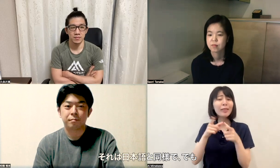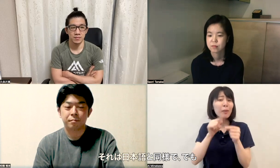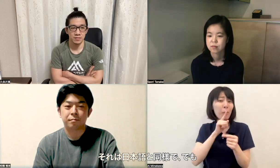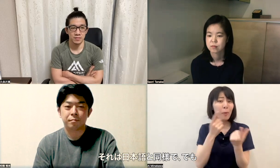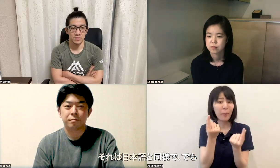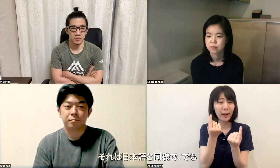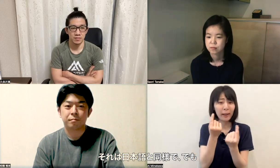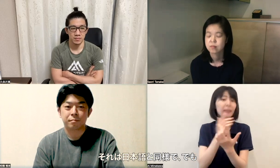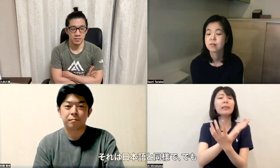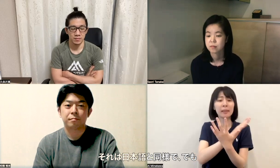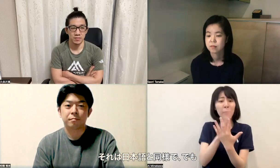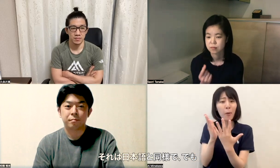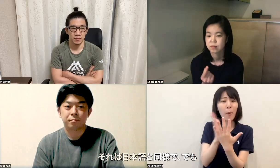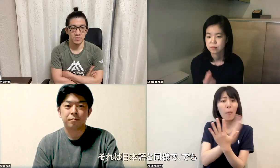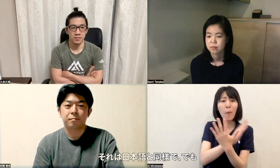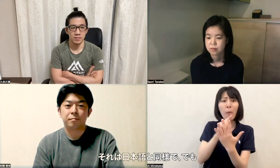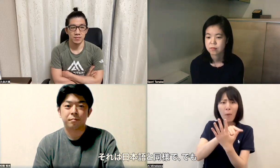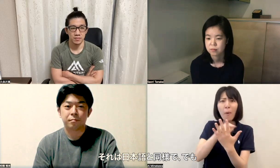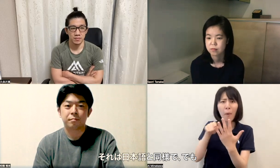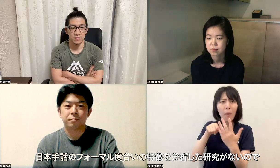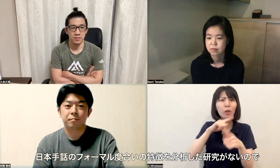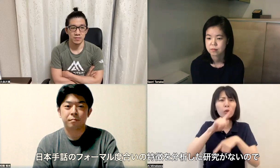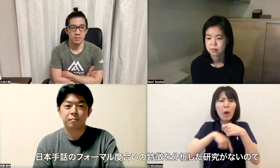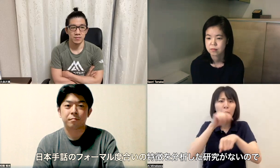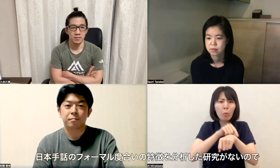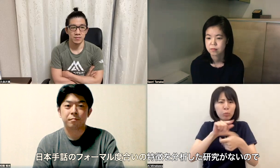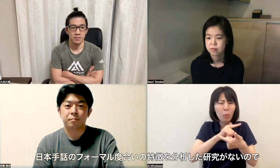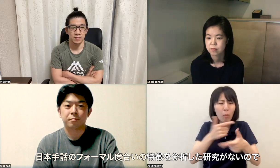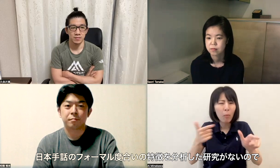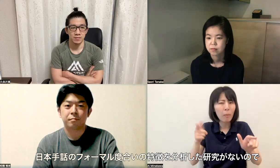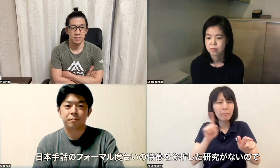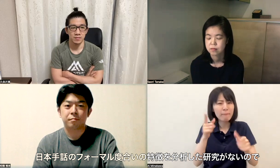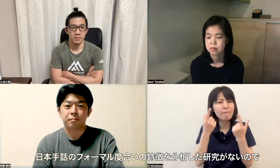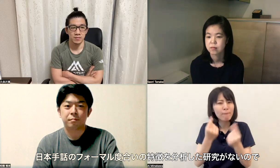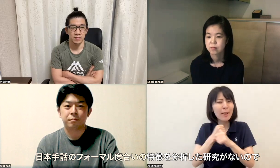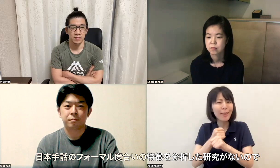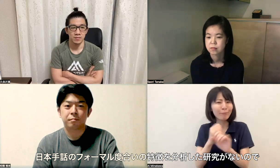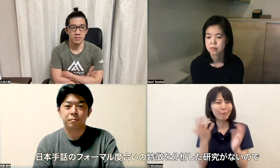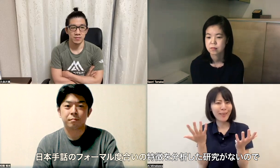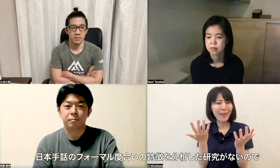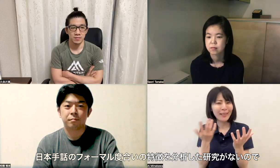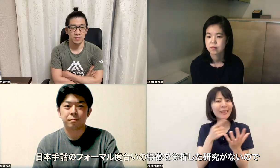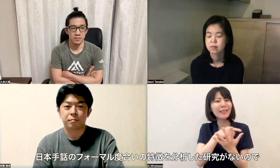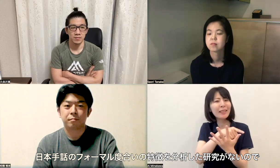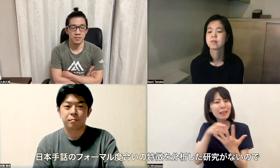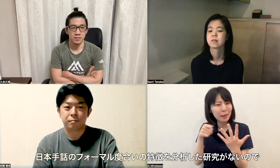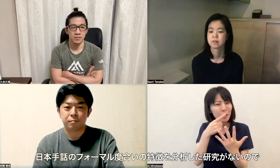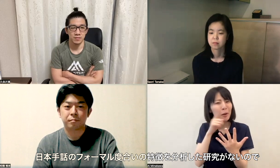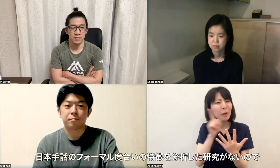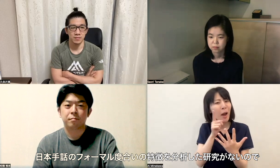It's same as Japanese, but we don't have previous research analyzing the level of formality in JSL.